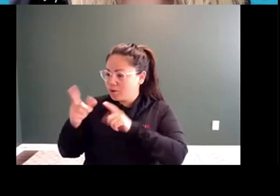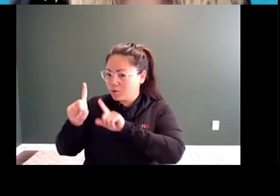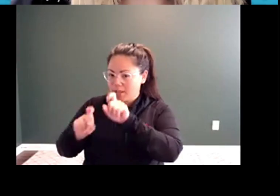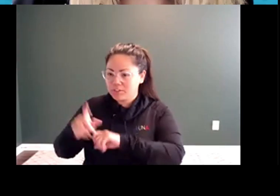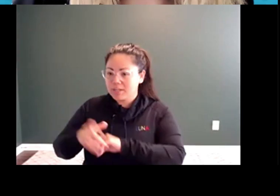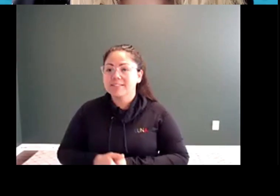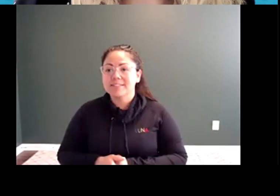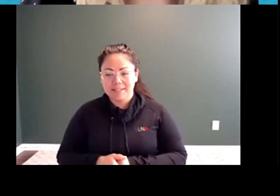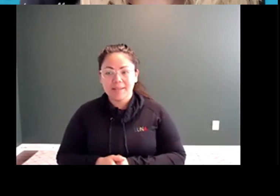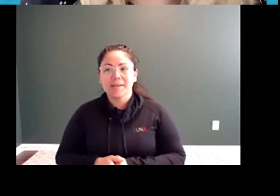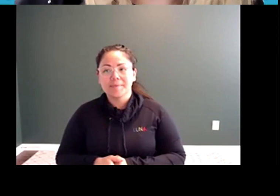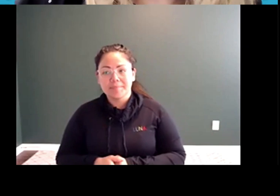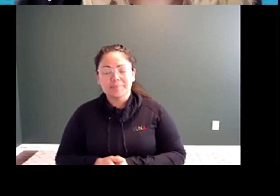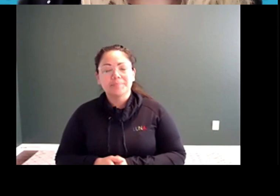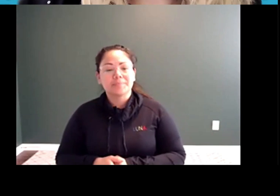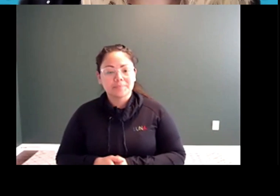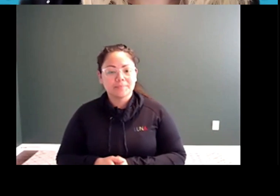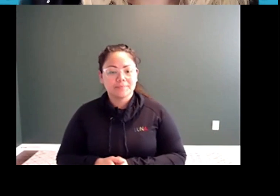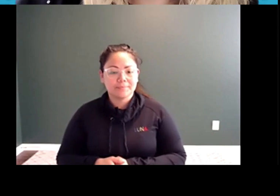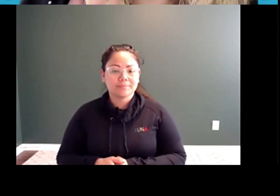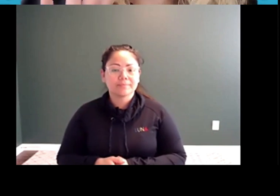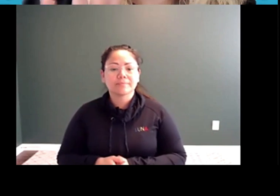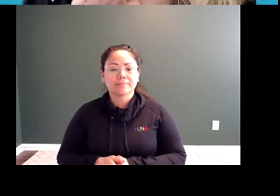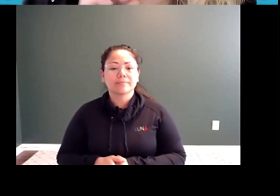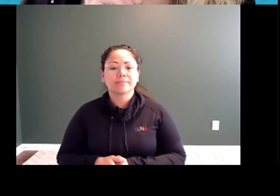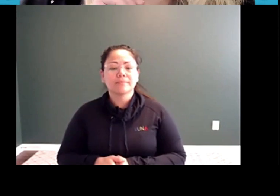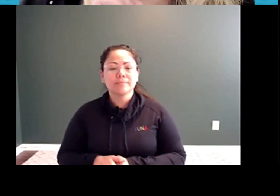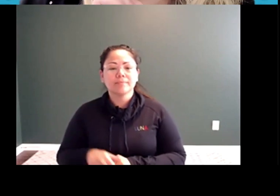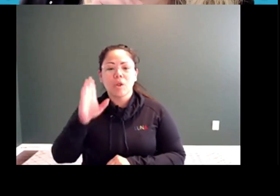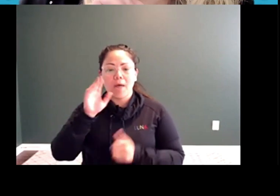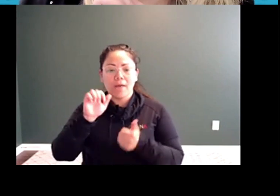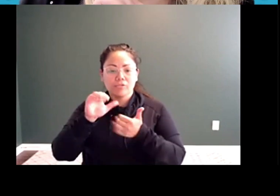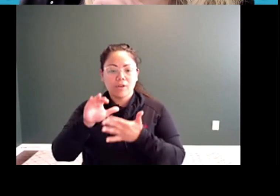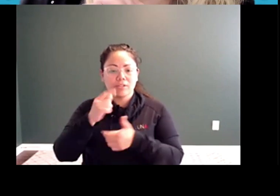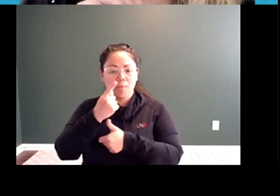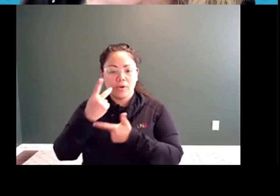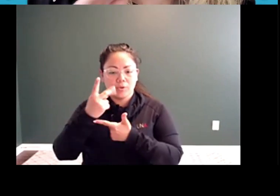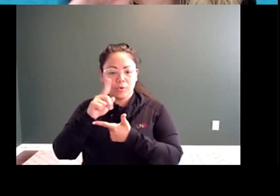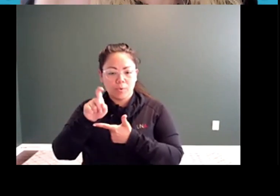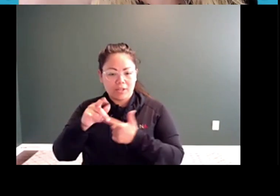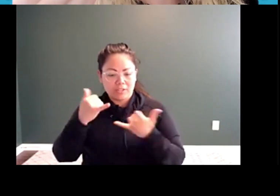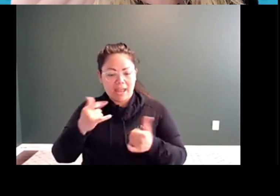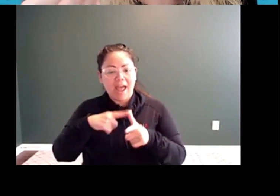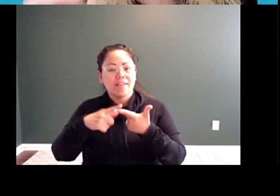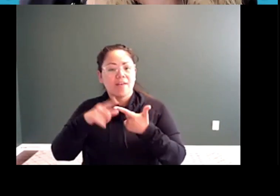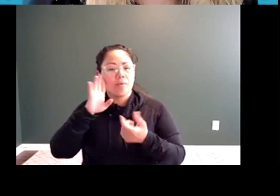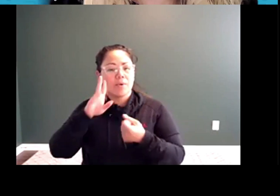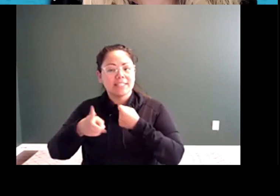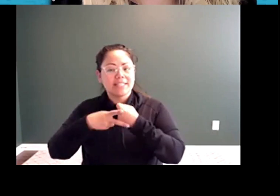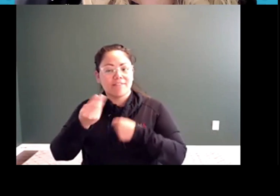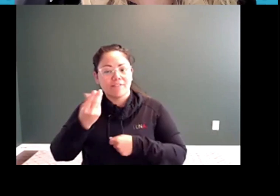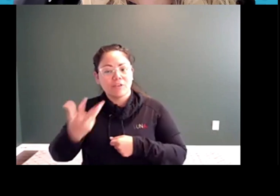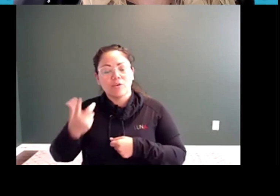So we're going to address one or two questions now, and then we'll save a few more for the end.